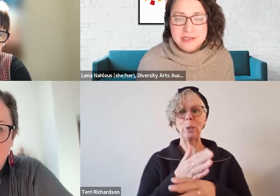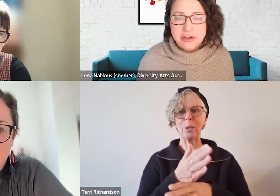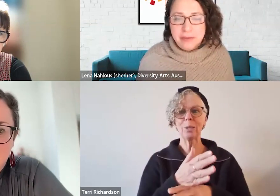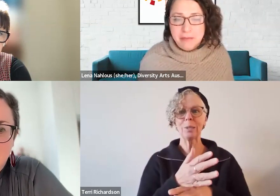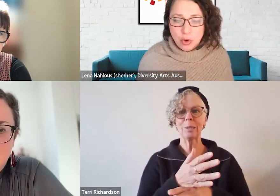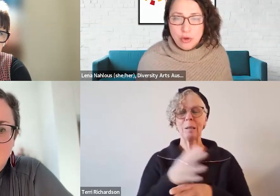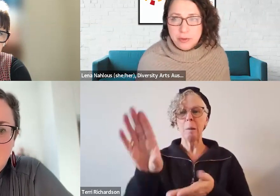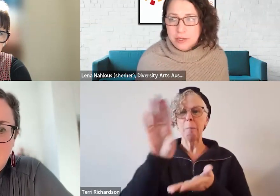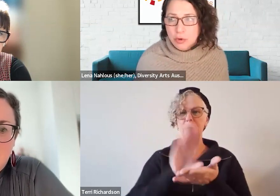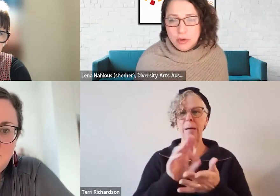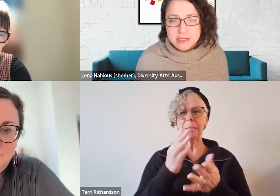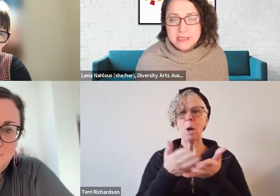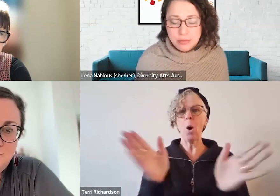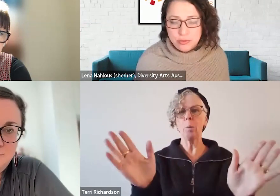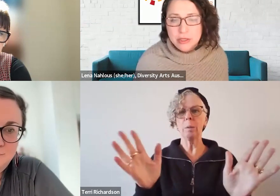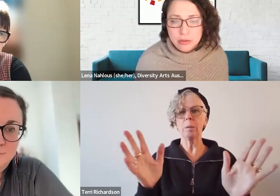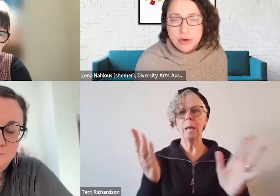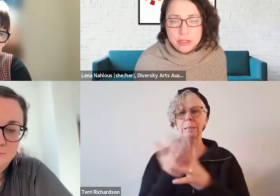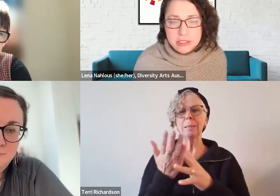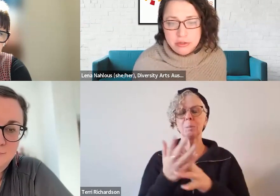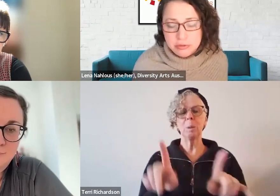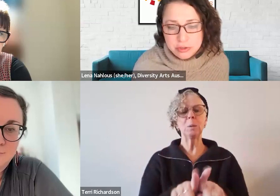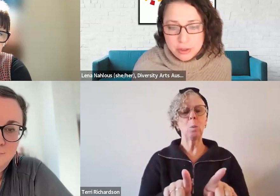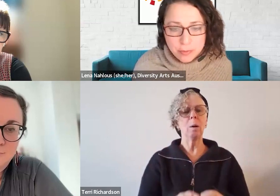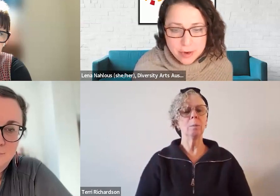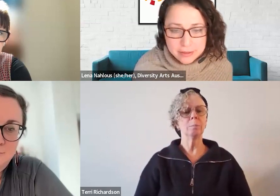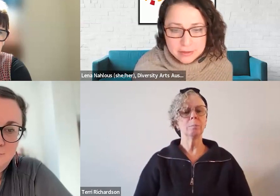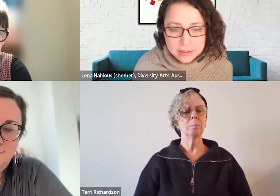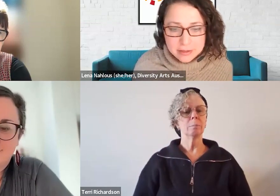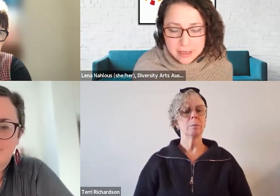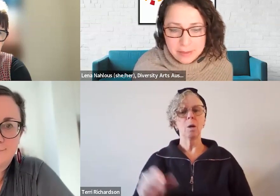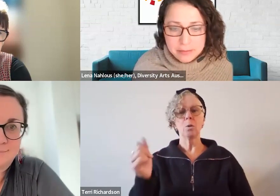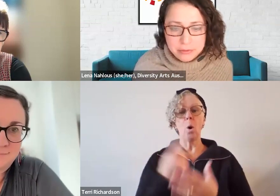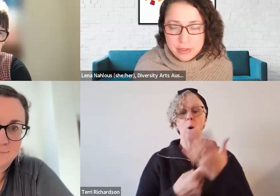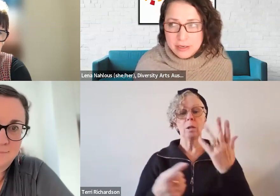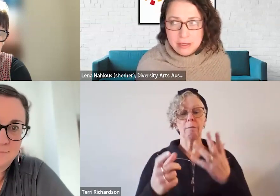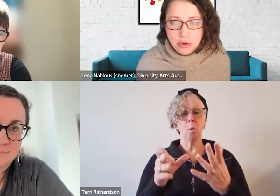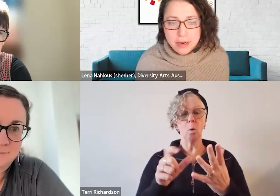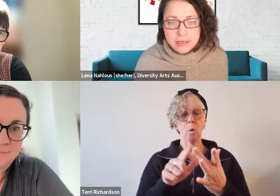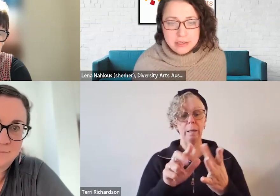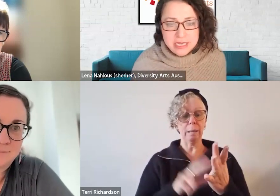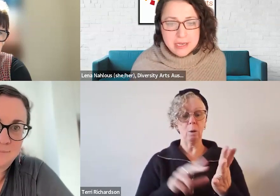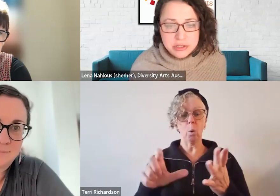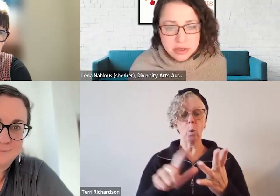gonna be more open and more accessible not only to incorporated, people with incorporated associations context.